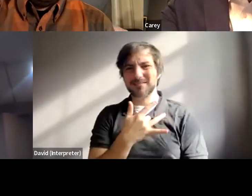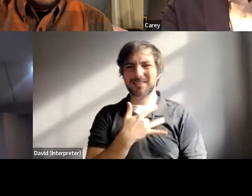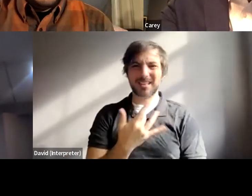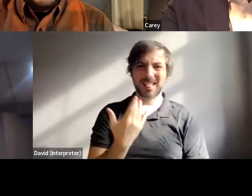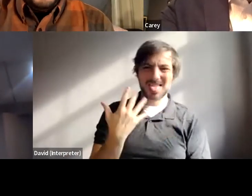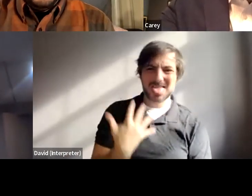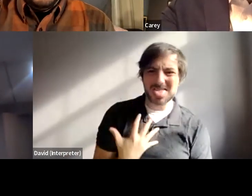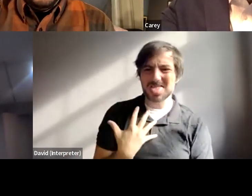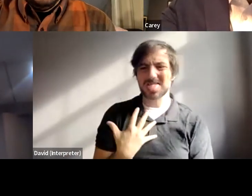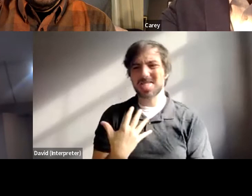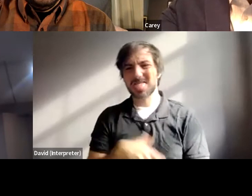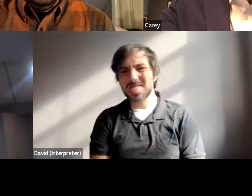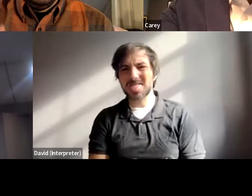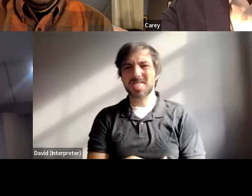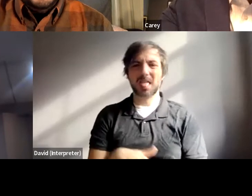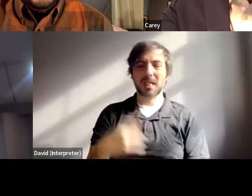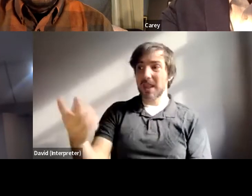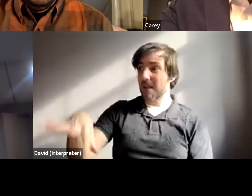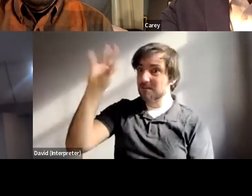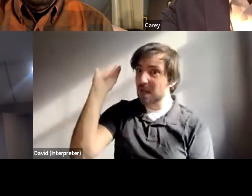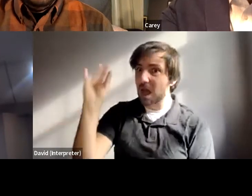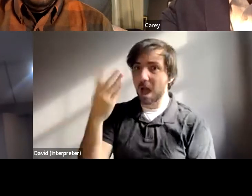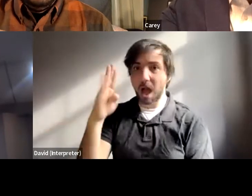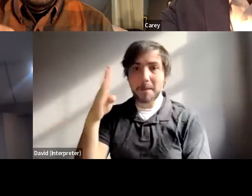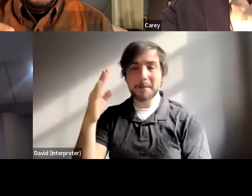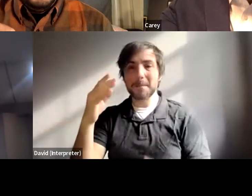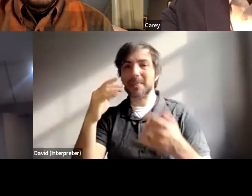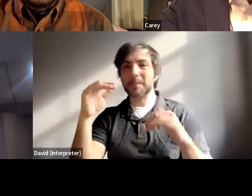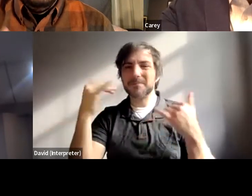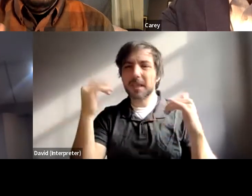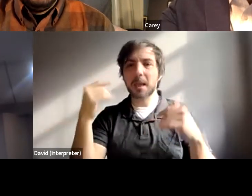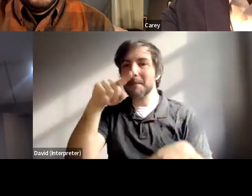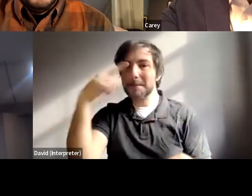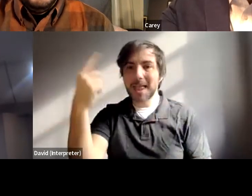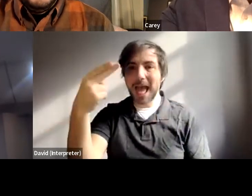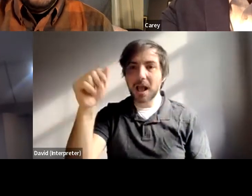Like I said in the beginning, being on a team and being in